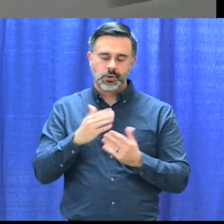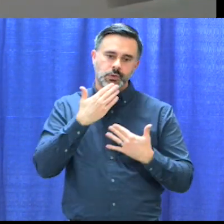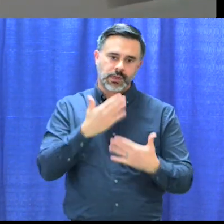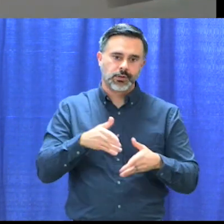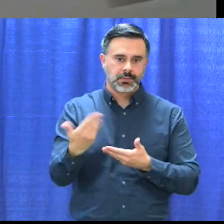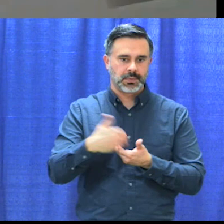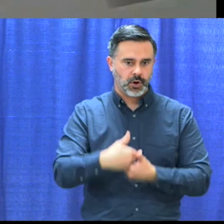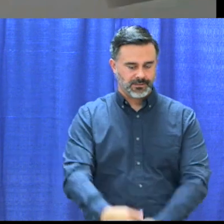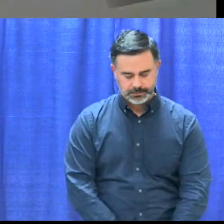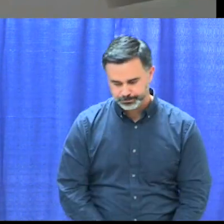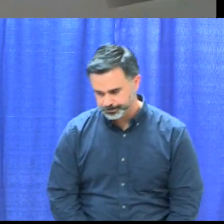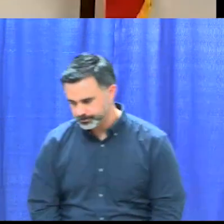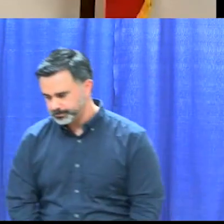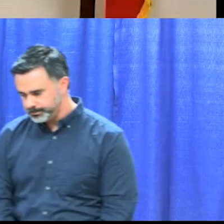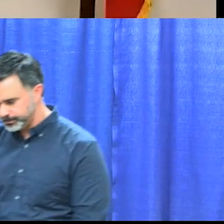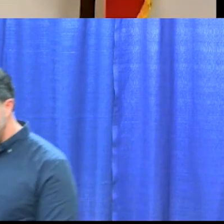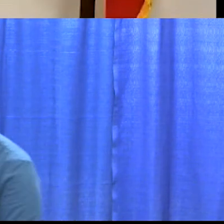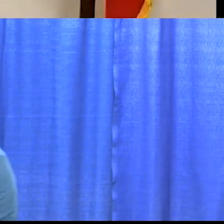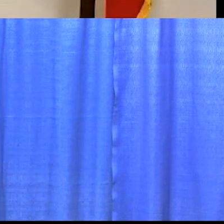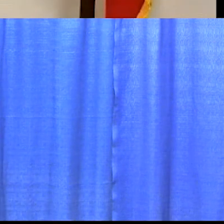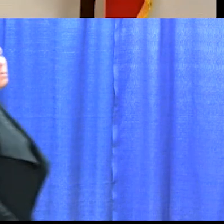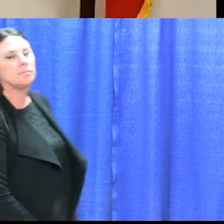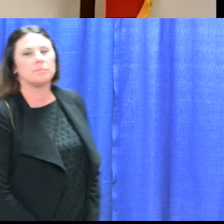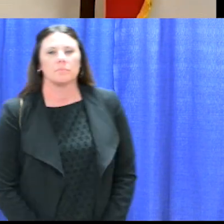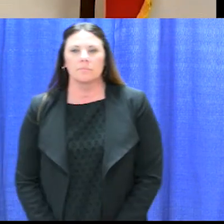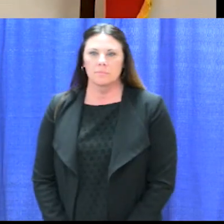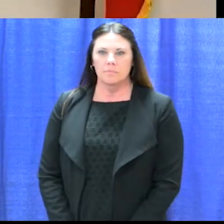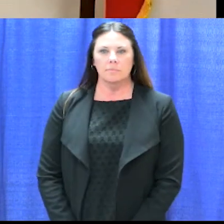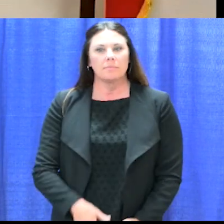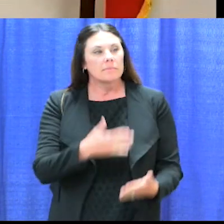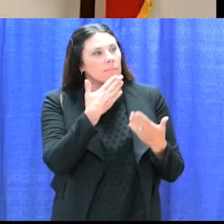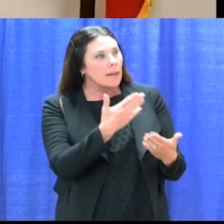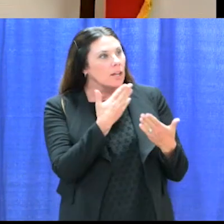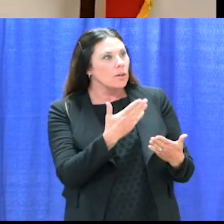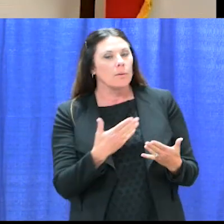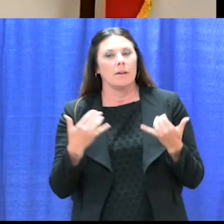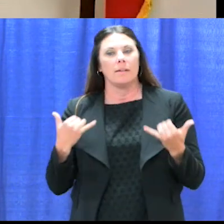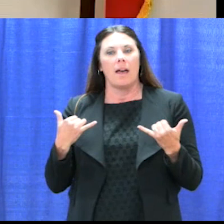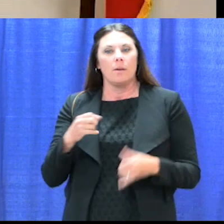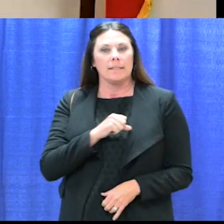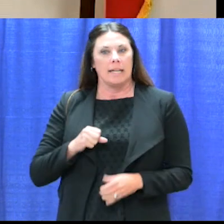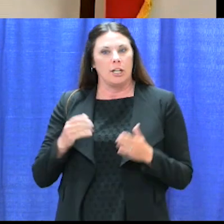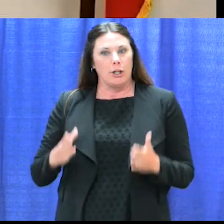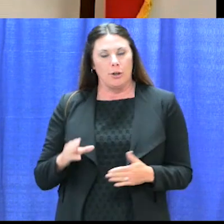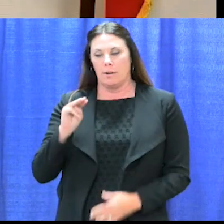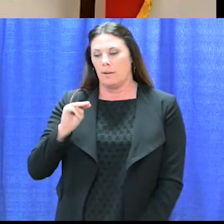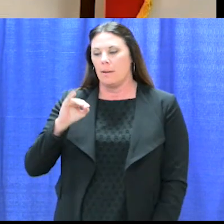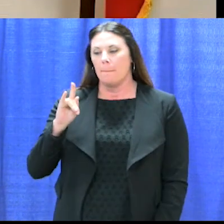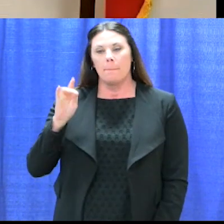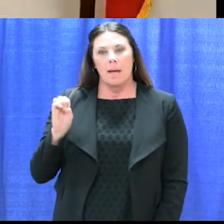[Thurmond speaking] Thank you Assemblymember Burke. Next, we will hear from Senator Mike McGuire who will make his comments by telephone.